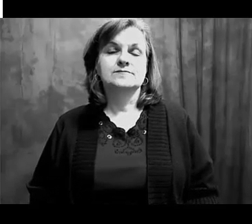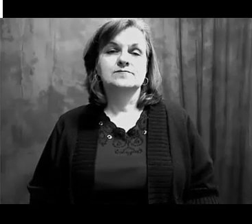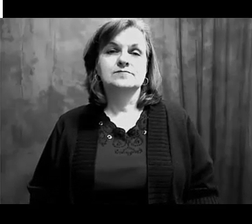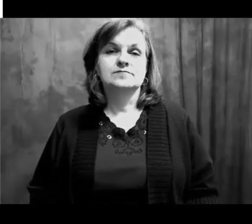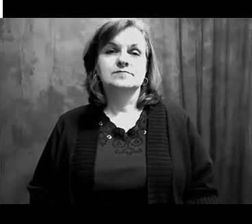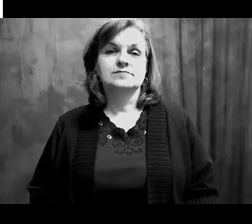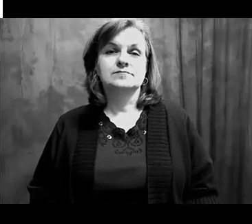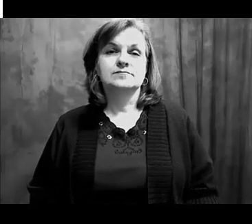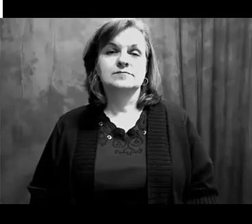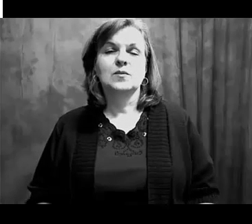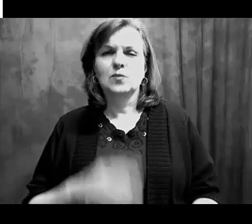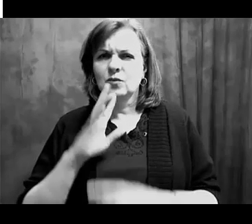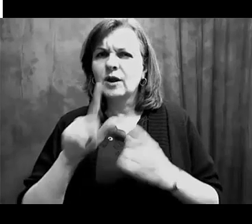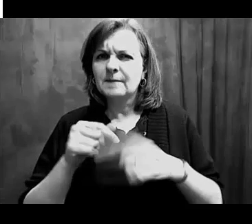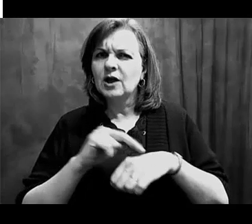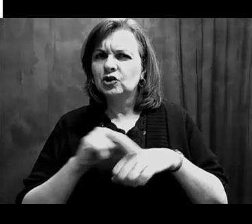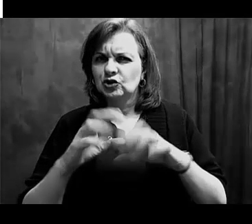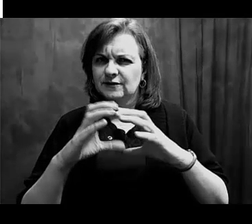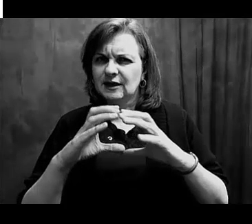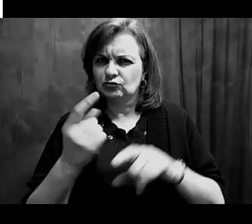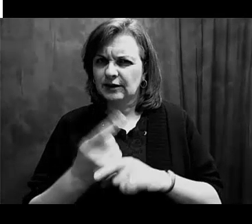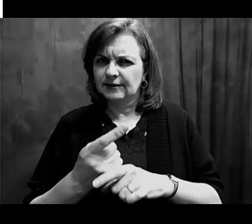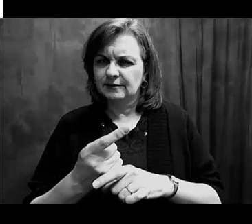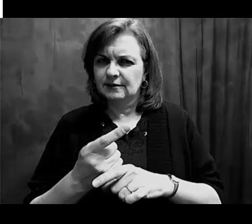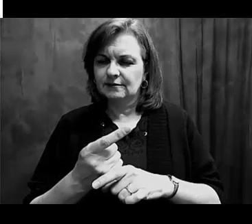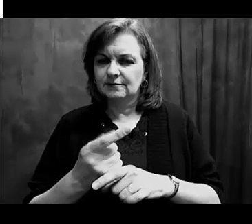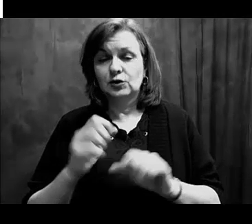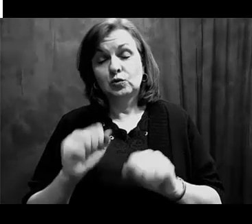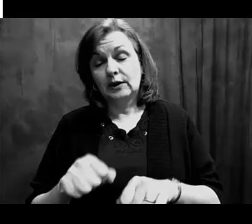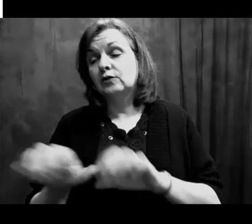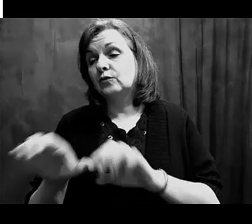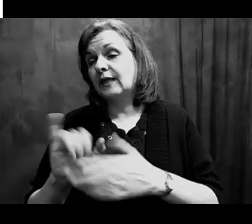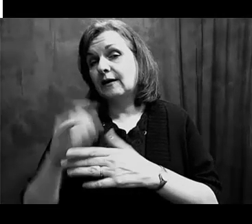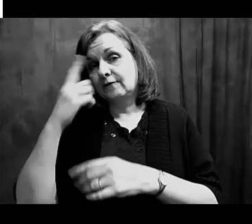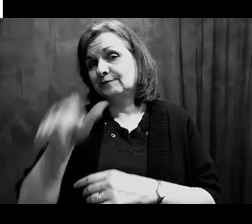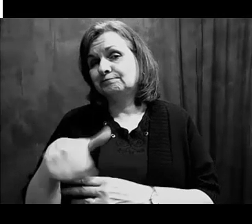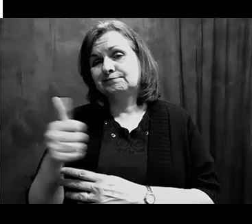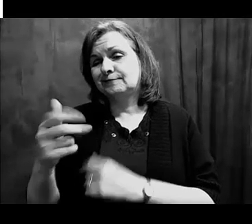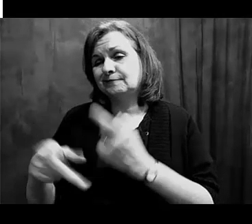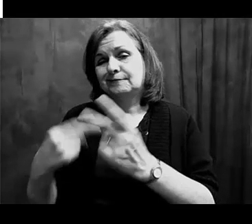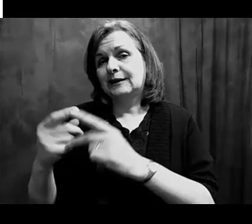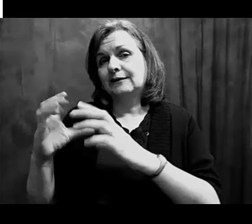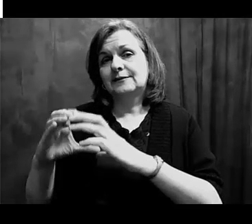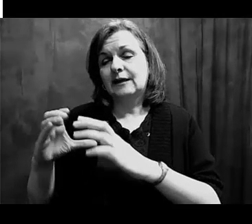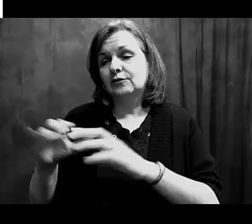the nerve cell -- you can do this for any cell actually you can look at the difference in